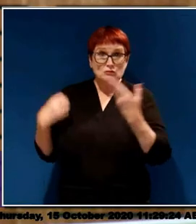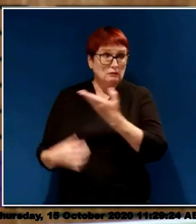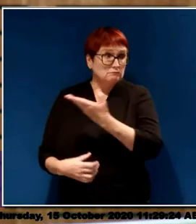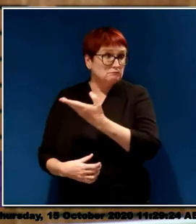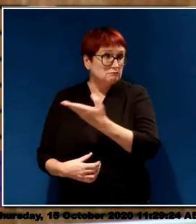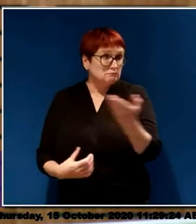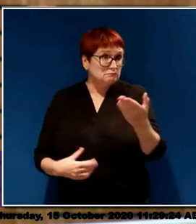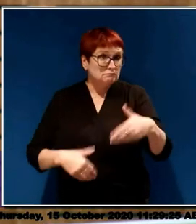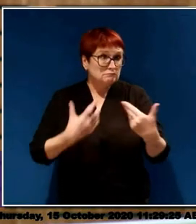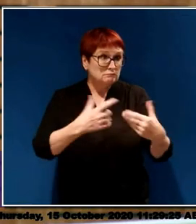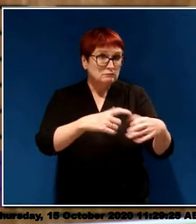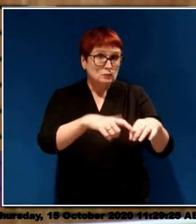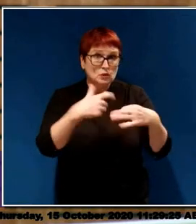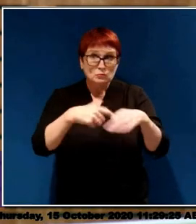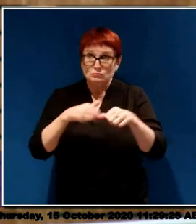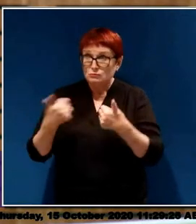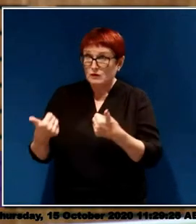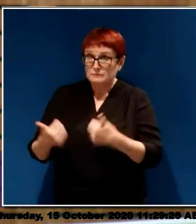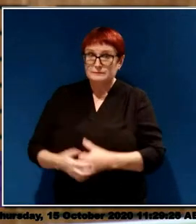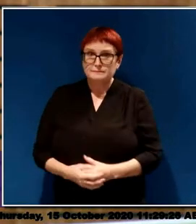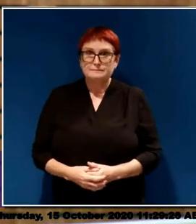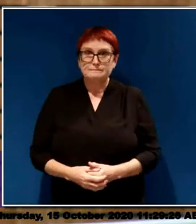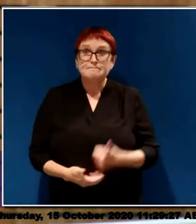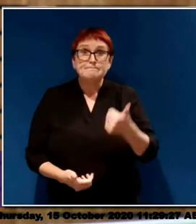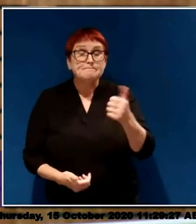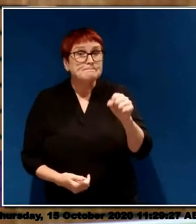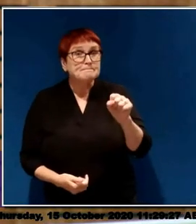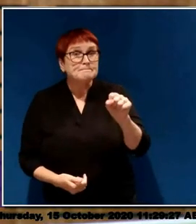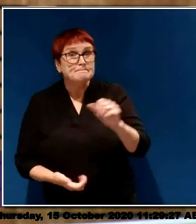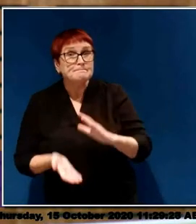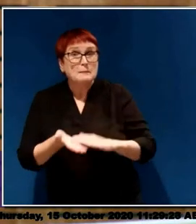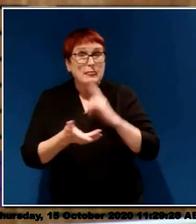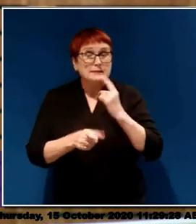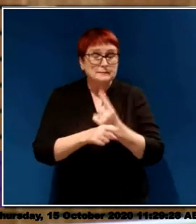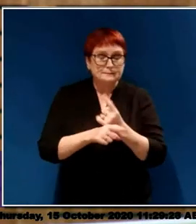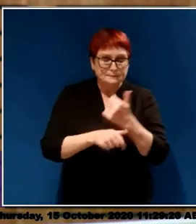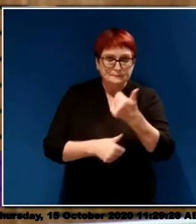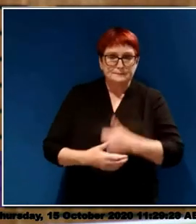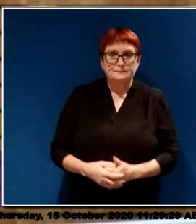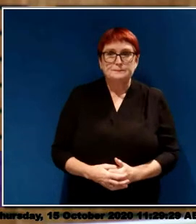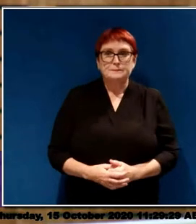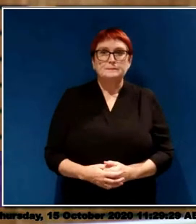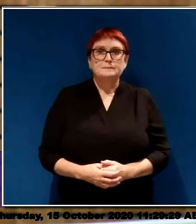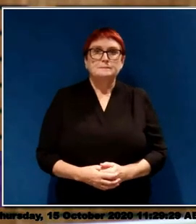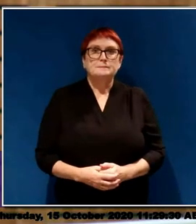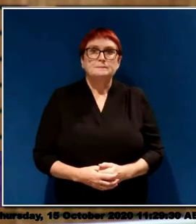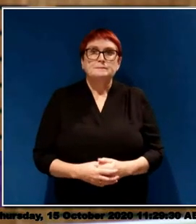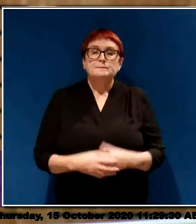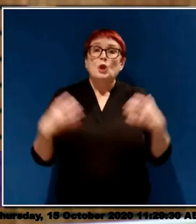That's fine. Thank you. I'll ask first Commissioner Atkinson, who is in Brisbane.